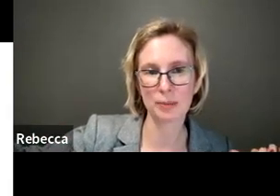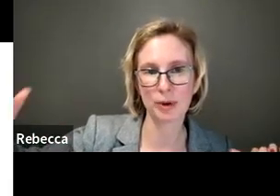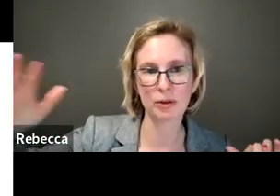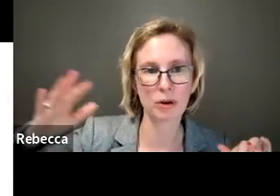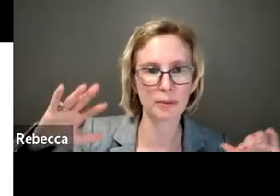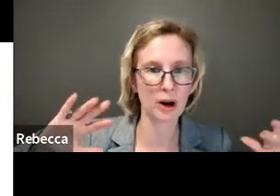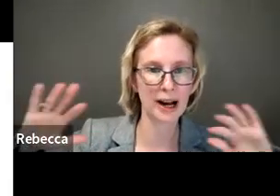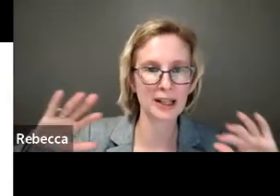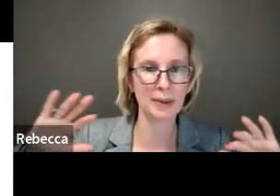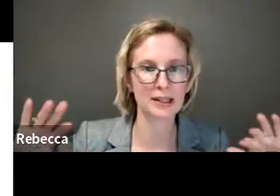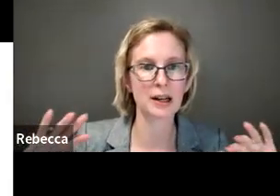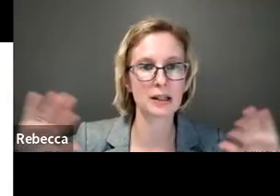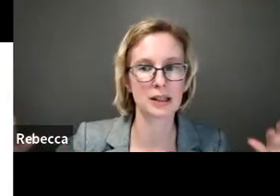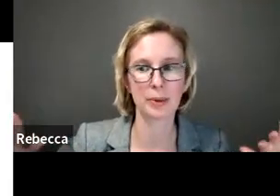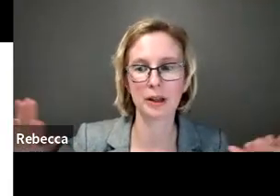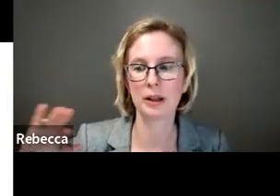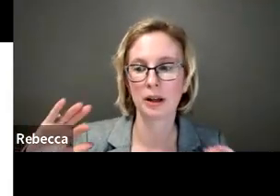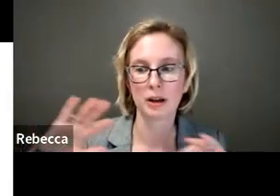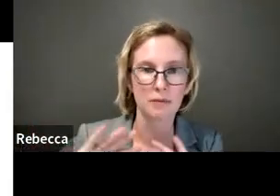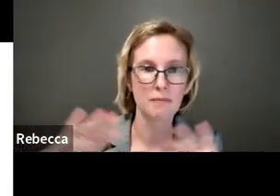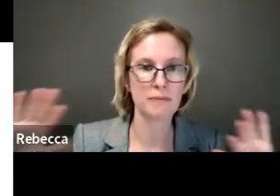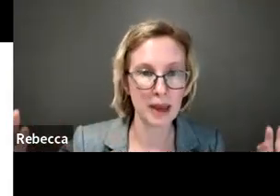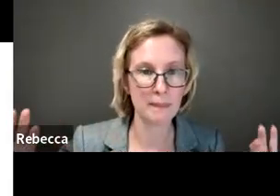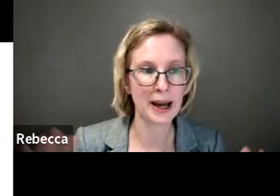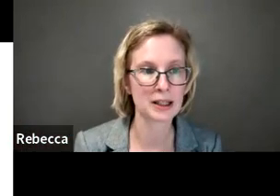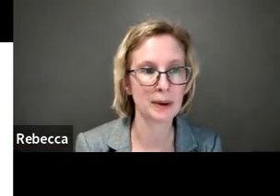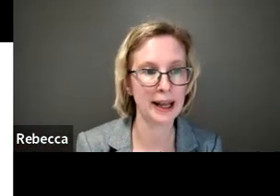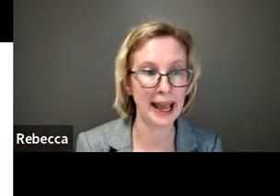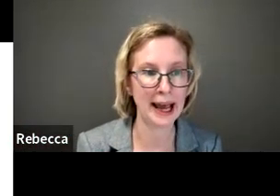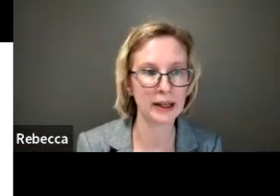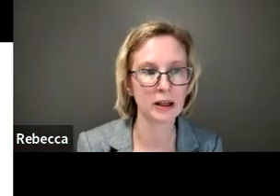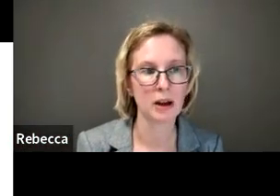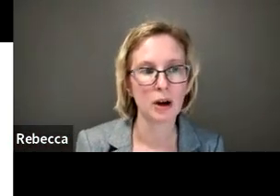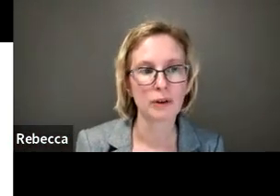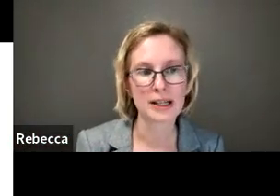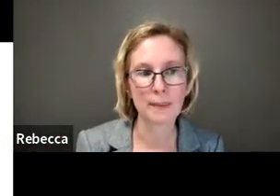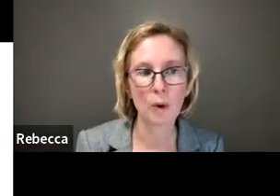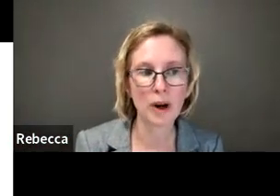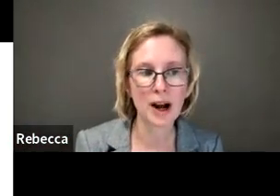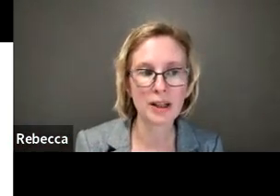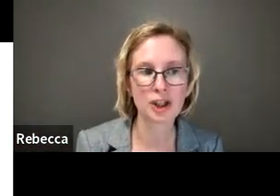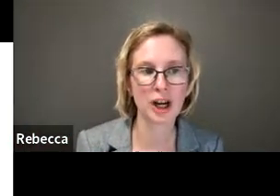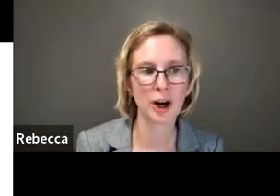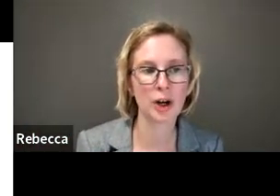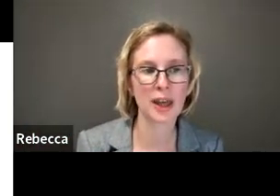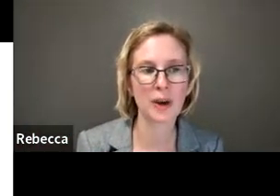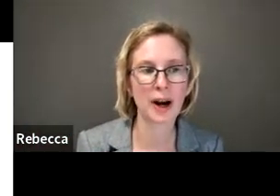discipline or the more academic side of the discipline, impact has been had, for example, one colleague shared that they were